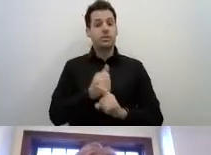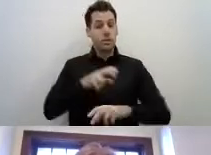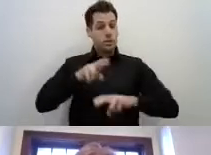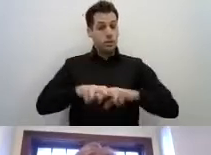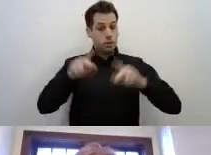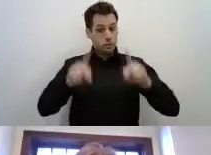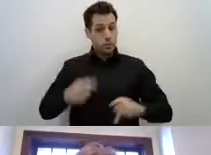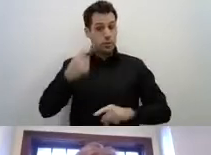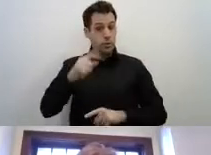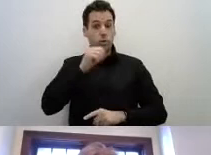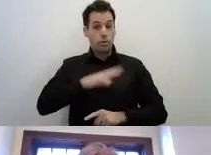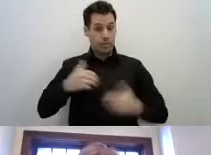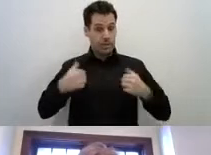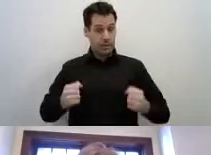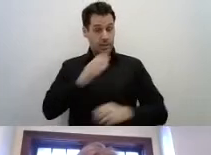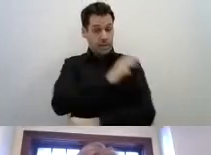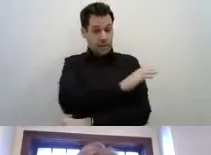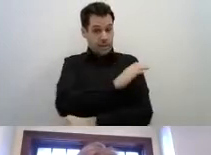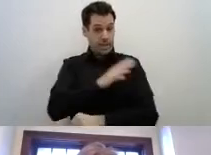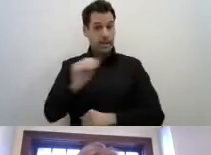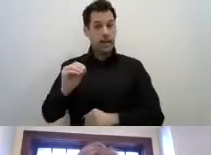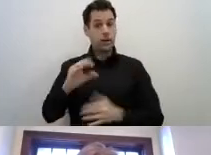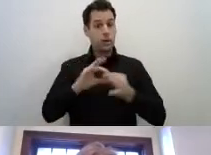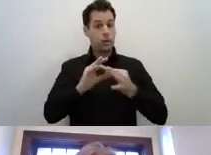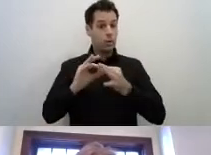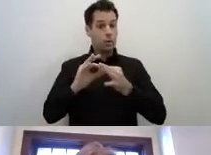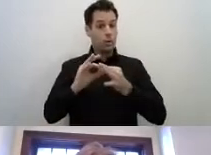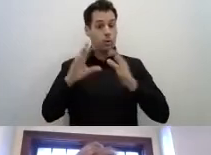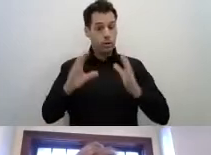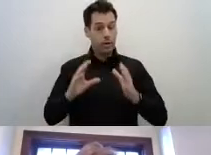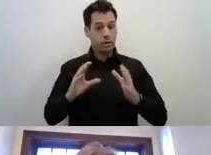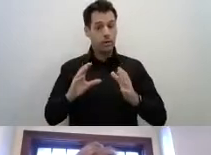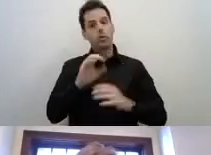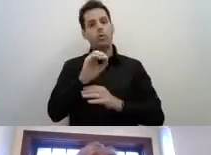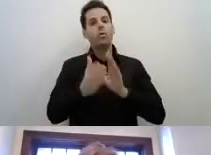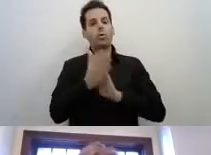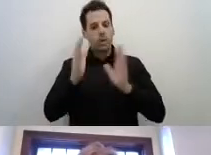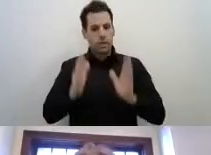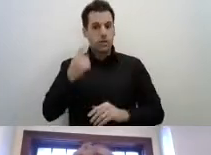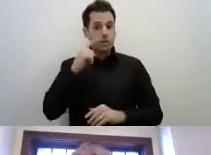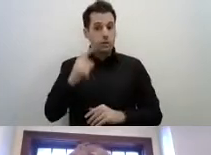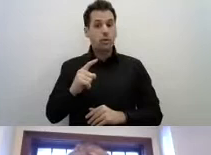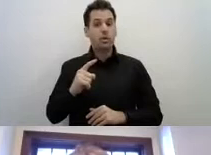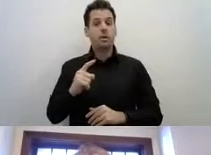women's health clinic and is a co-organizer with queer people of color winnipeg welcome karen